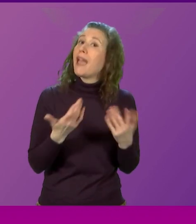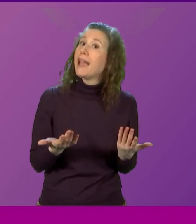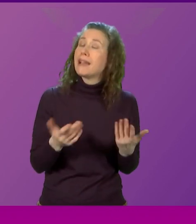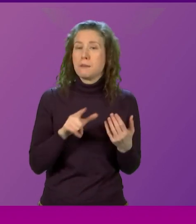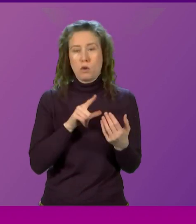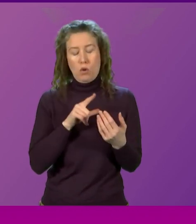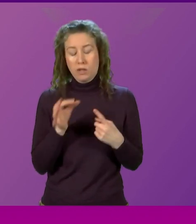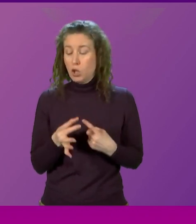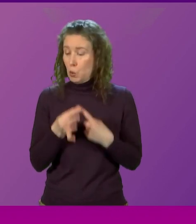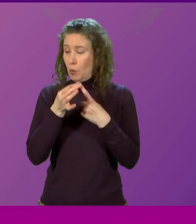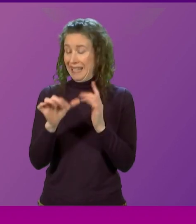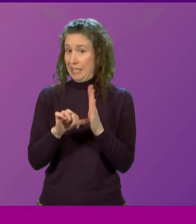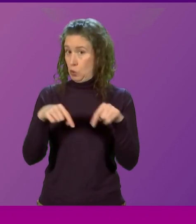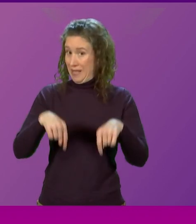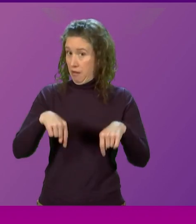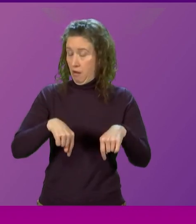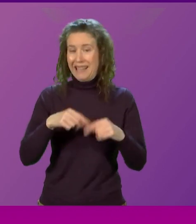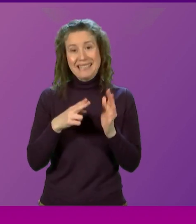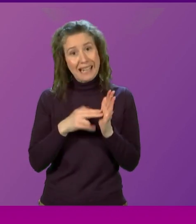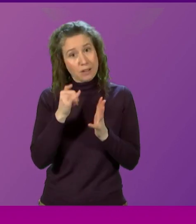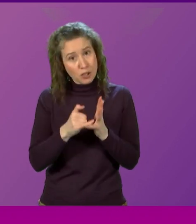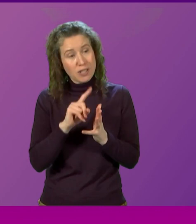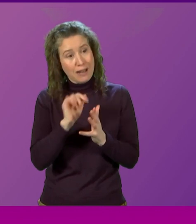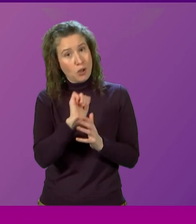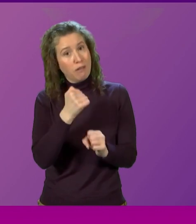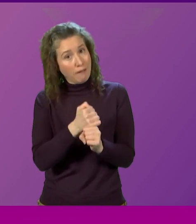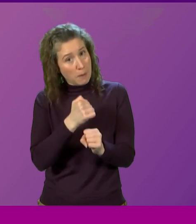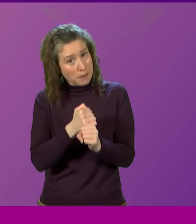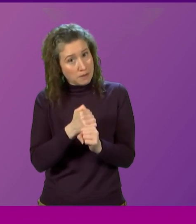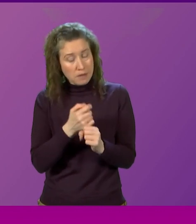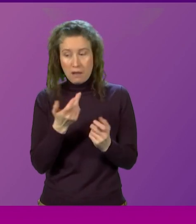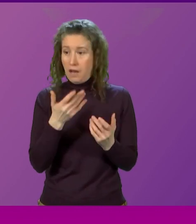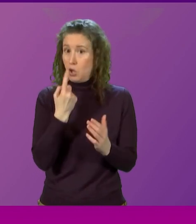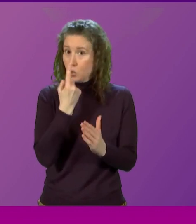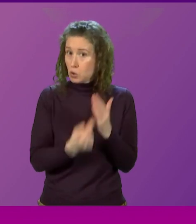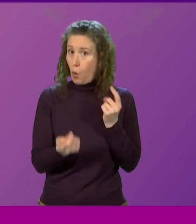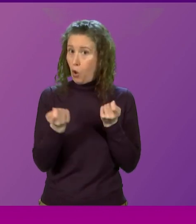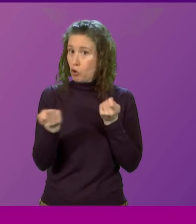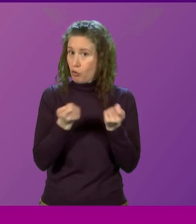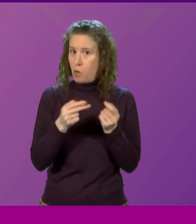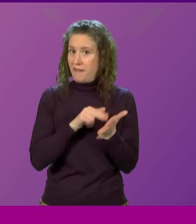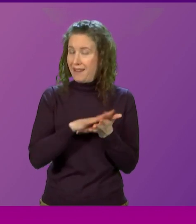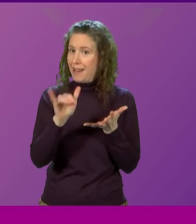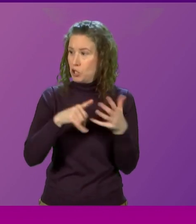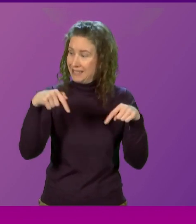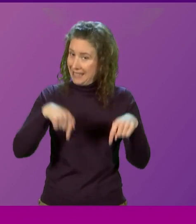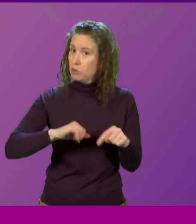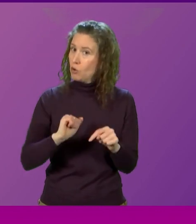The unique issue here is that Nicola Sturgeon and her Government are in sole control of the NHS in Scotland.